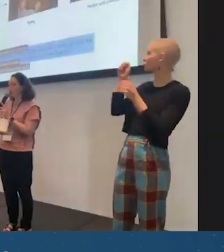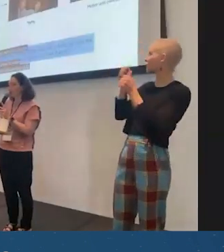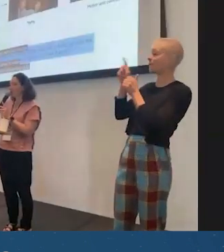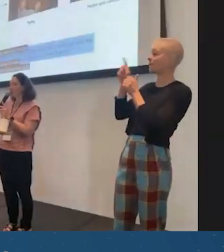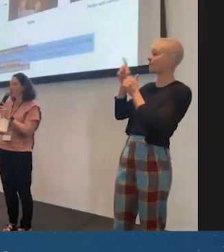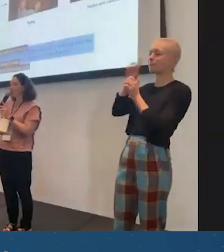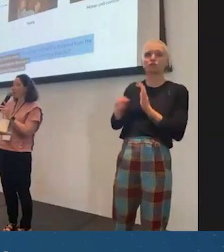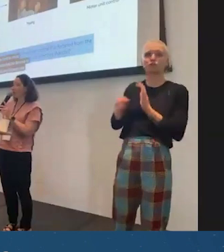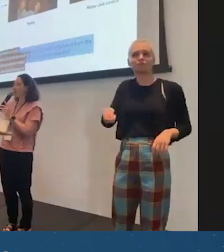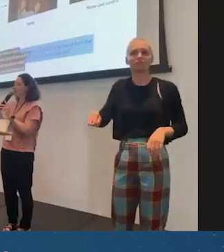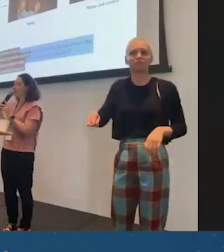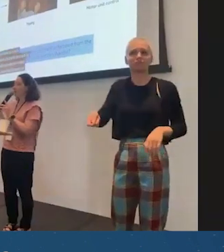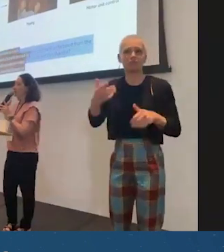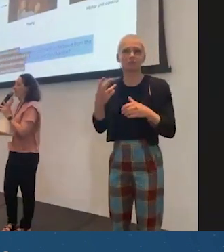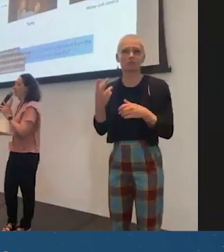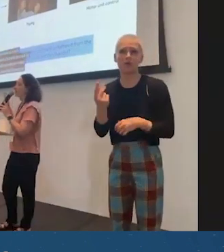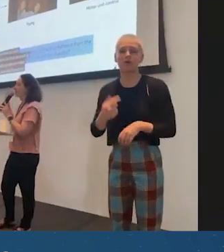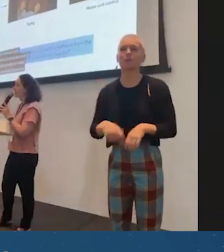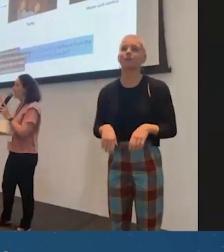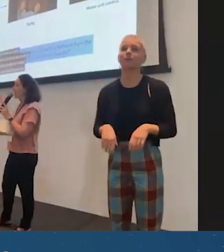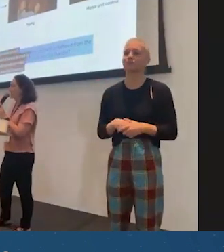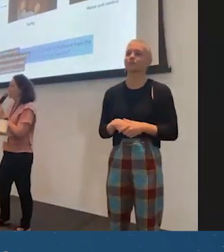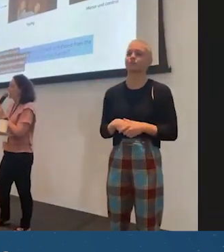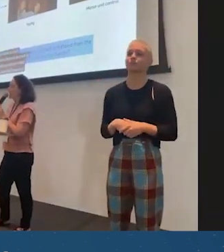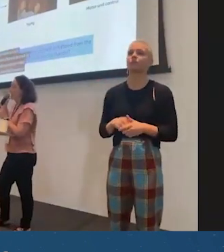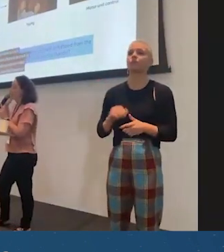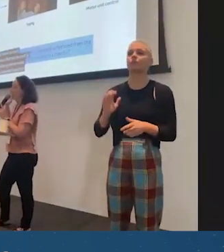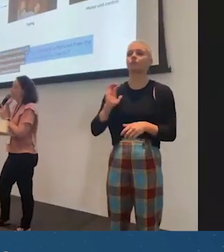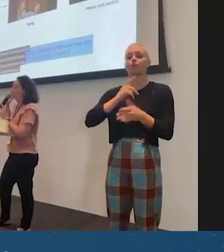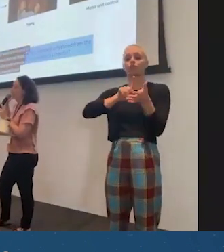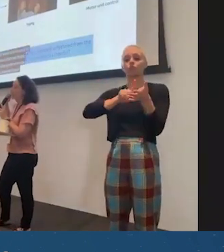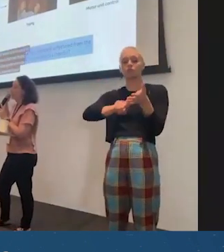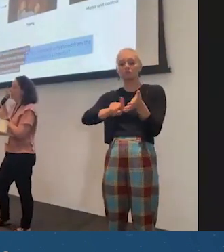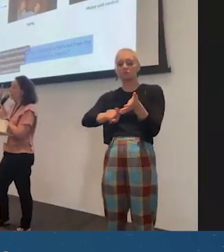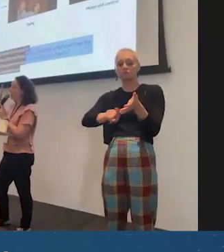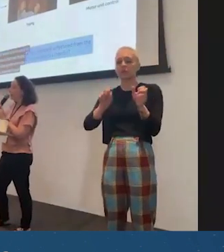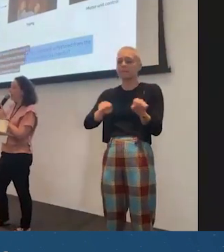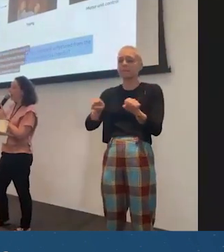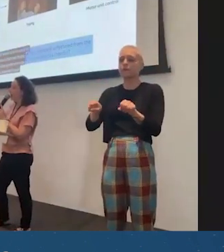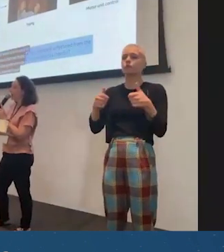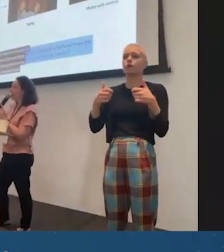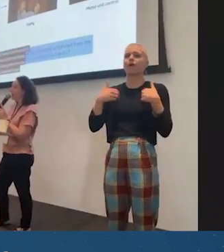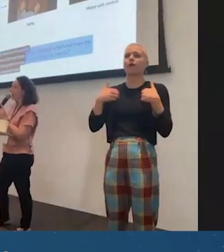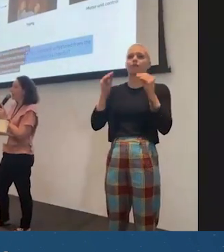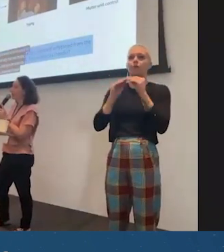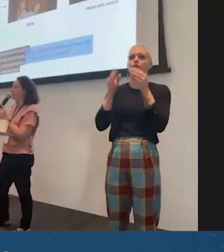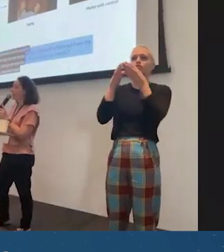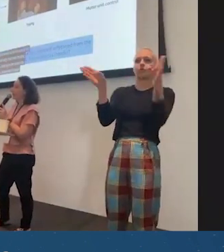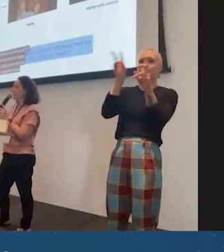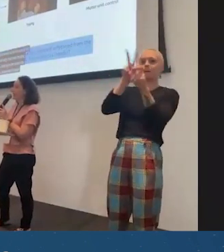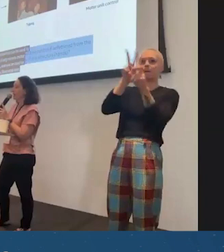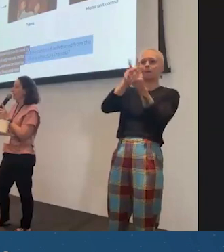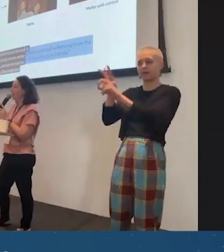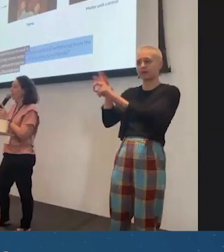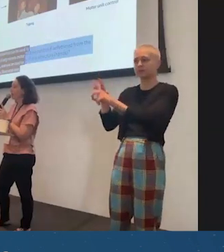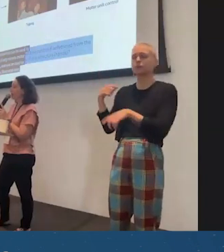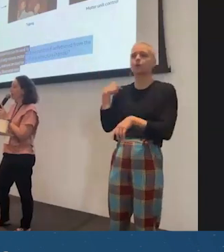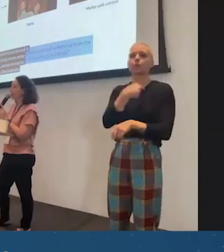So our research has been able to generalize, has been able to drive higher bandwidth. Complex multi-joint behaviors can